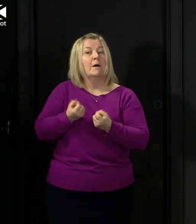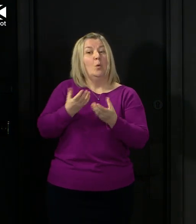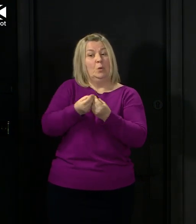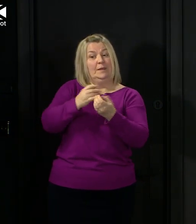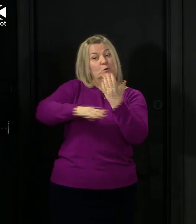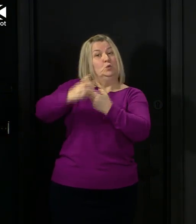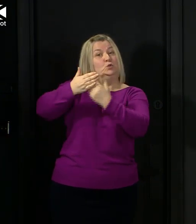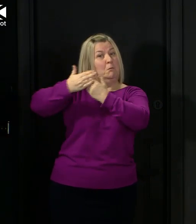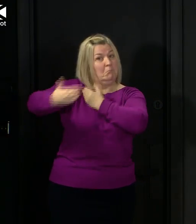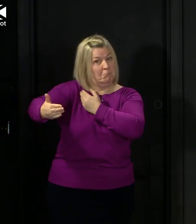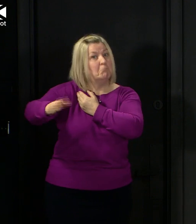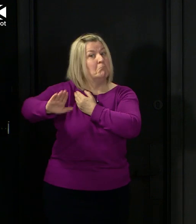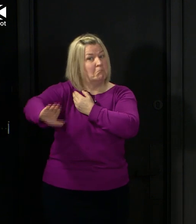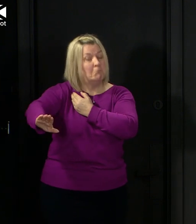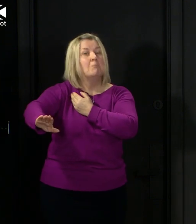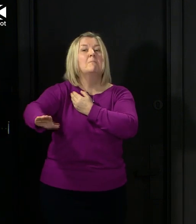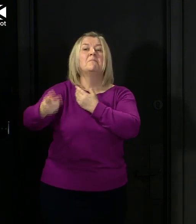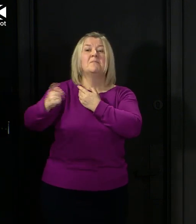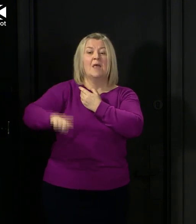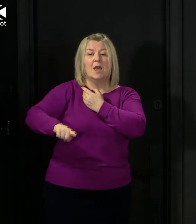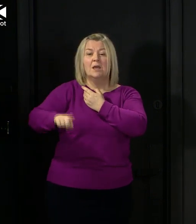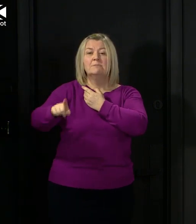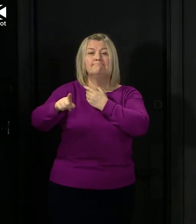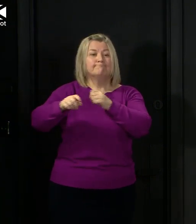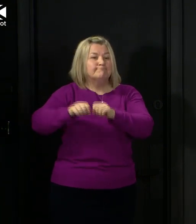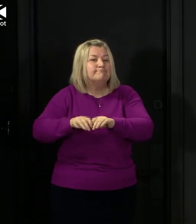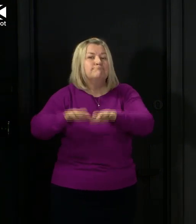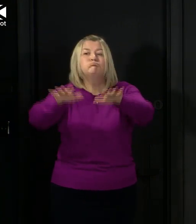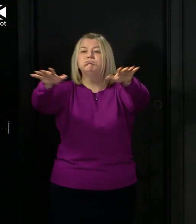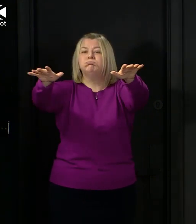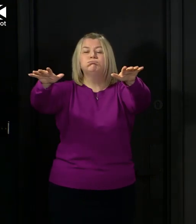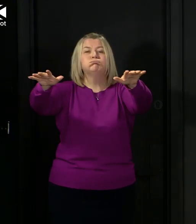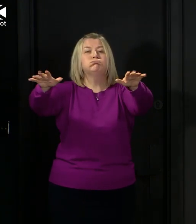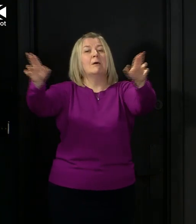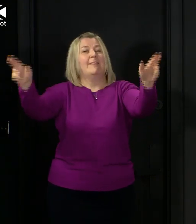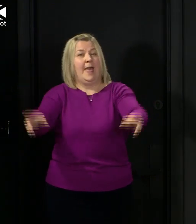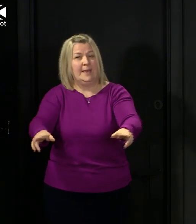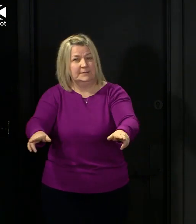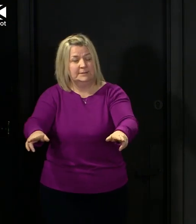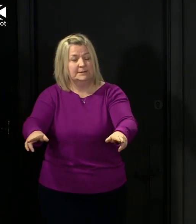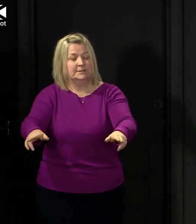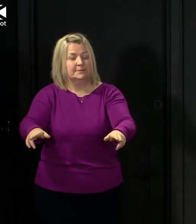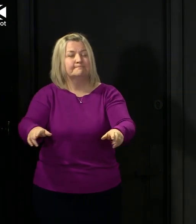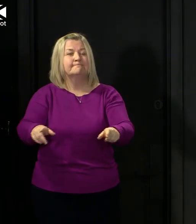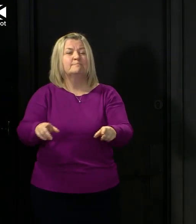more generally, and how the virus is spreading. We're using a range of tools to try to measure